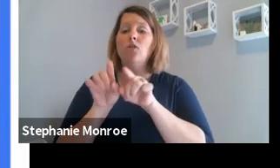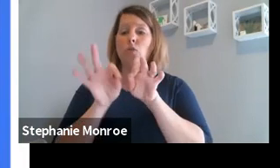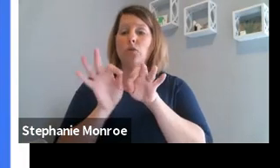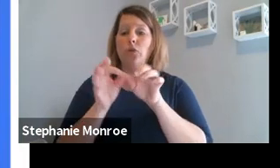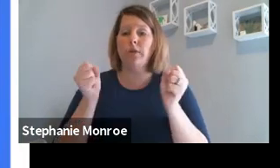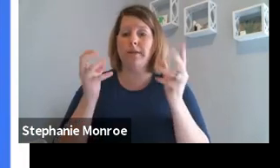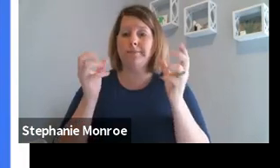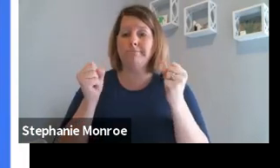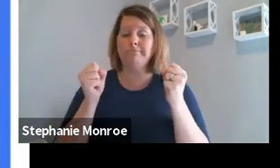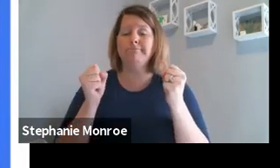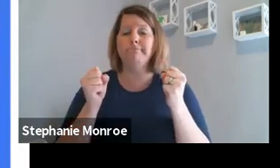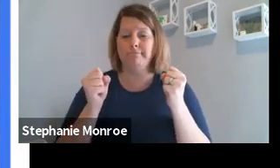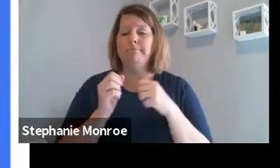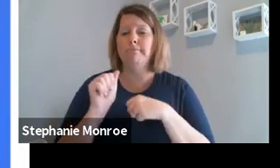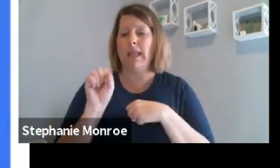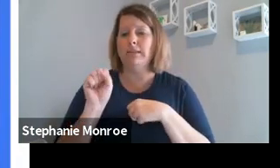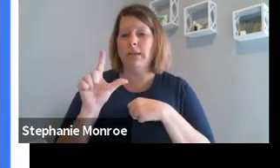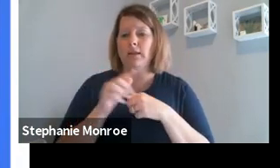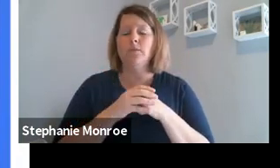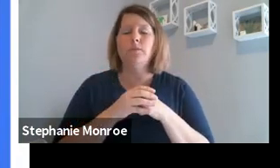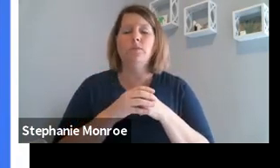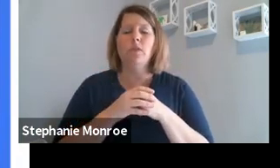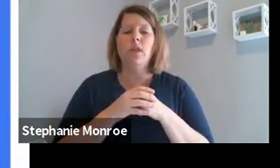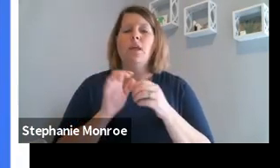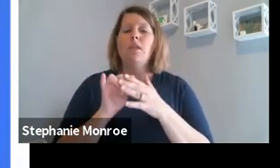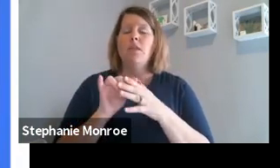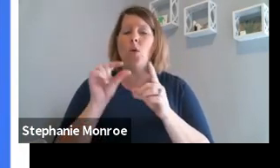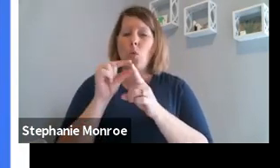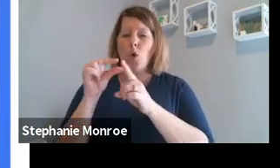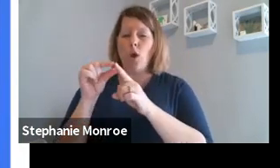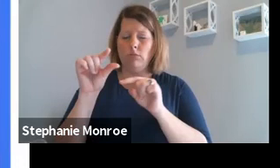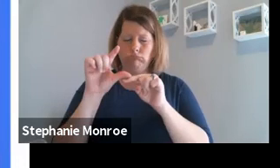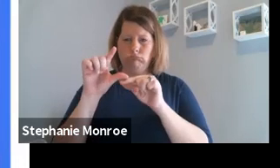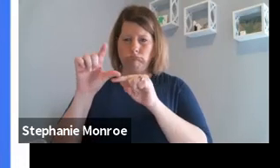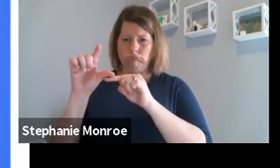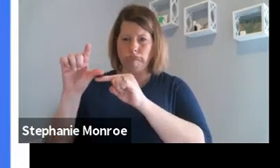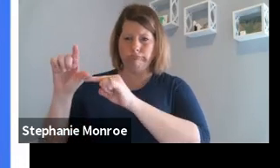in American Sign Language. The font size of the words on the slides are large.